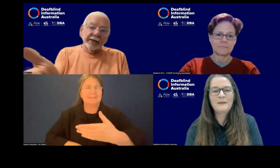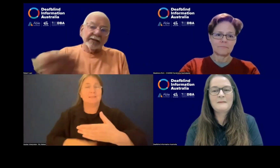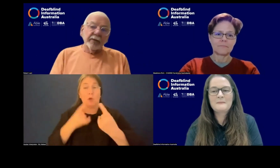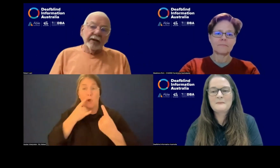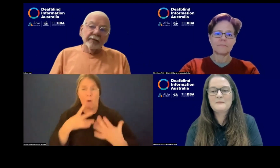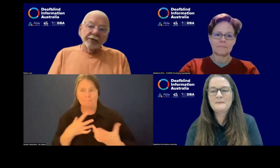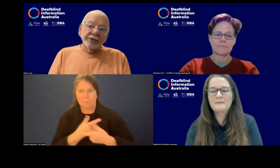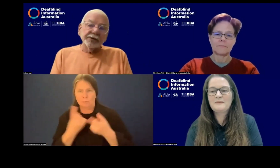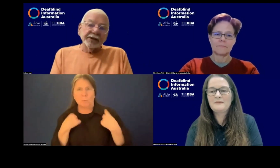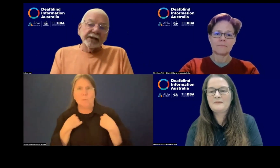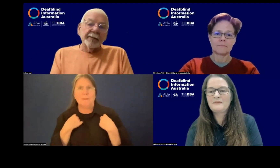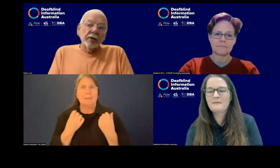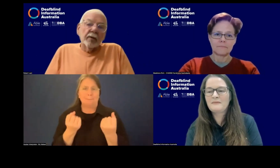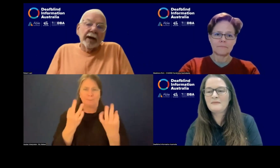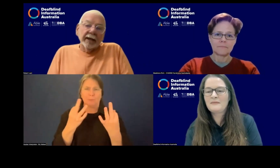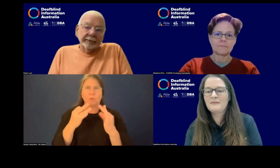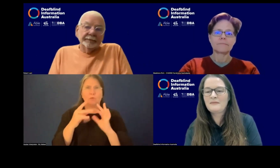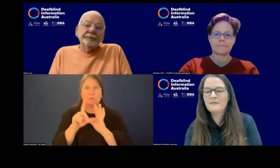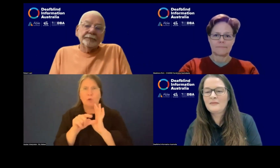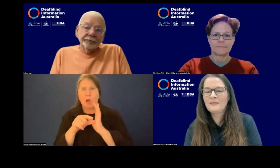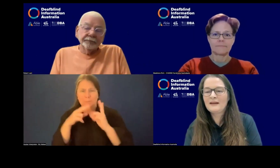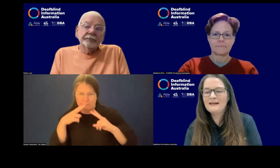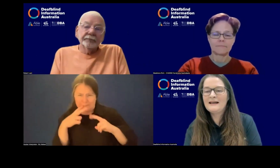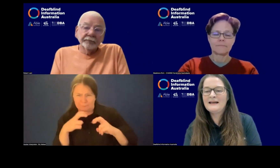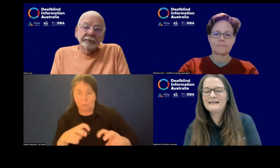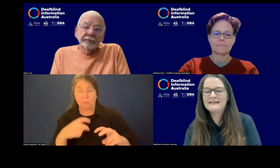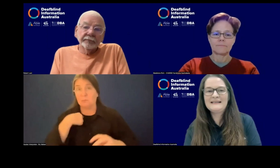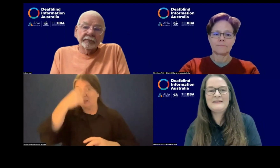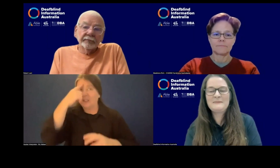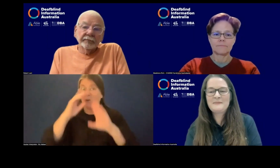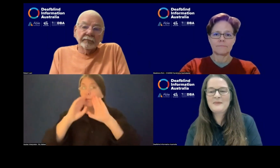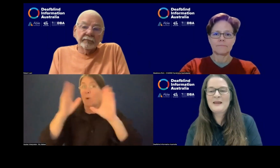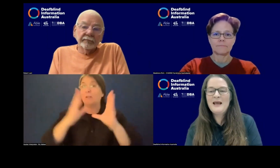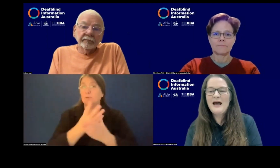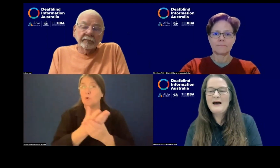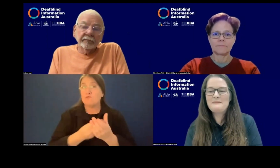So that's a wonderful resource that's coming your way. Yes.